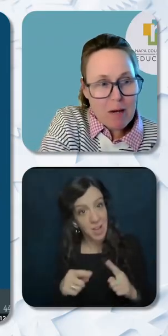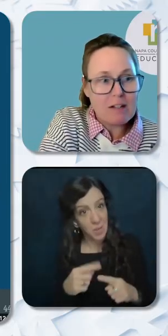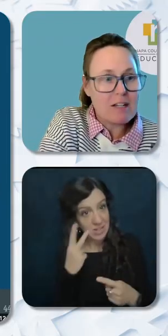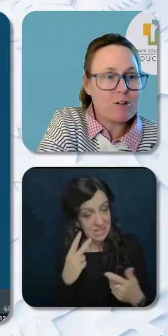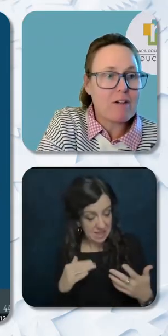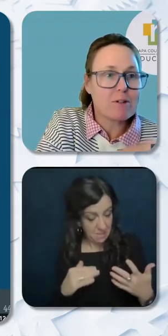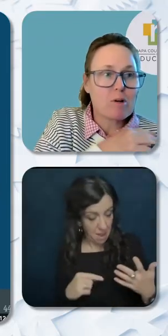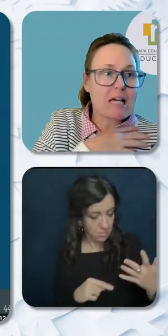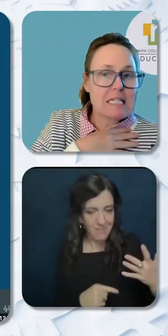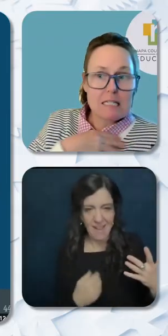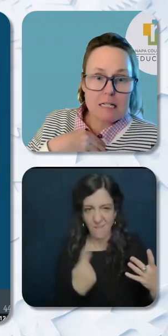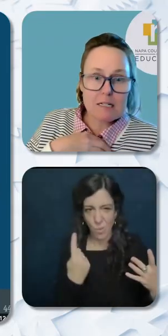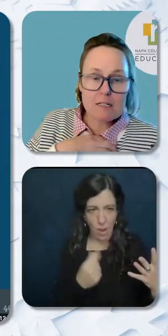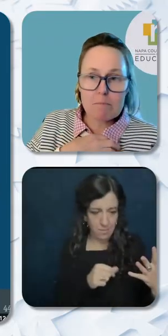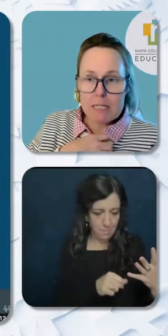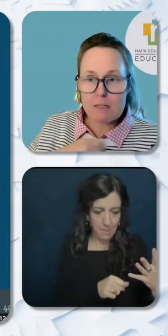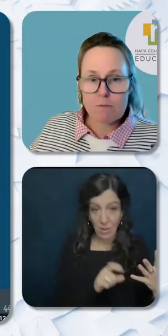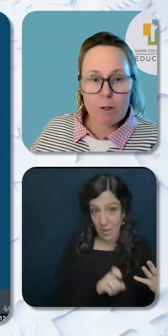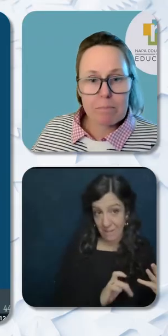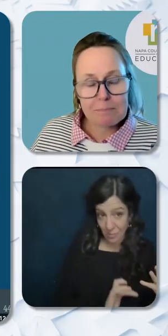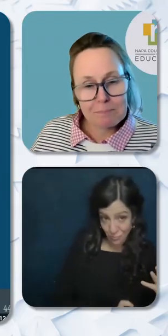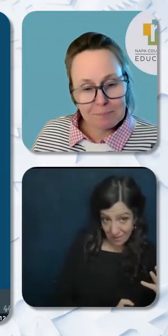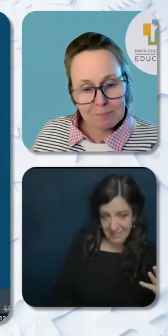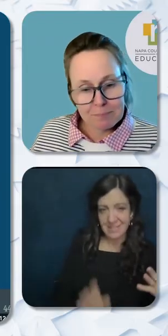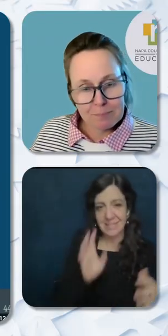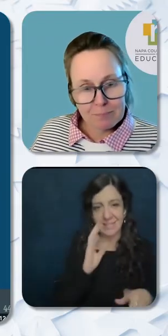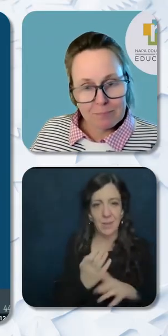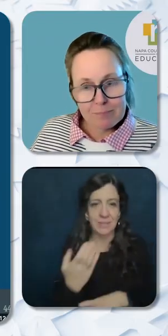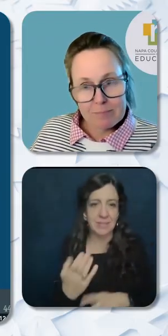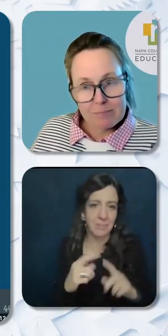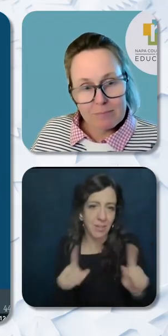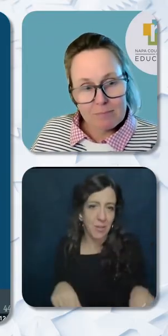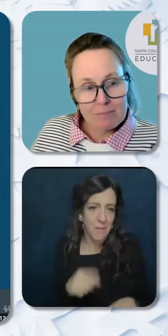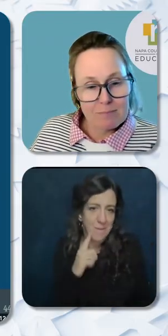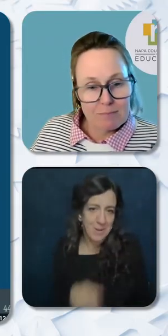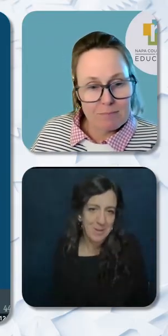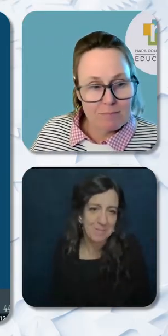there's a button that you'll have to press that submits the form.